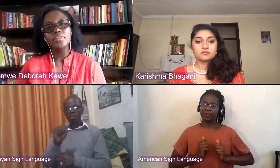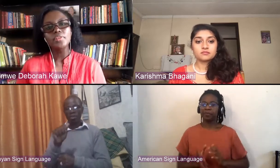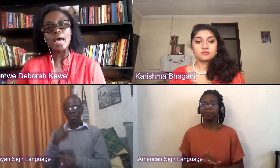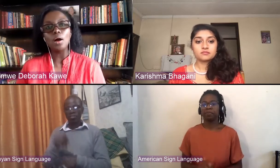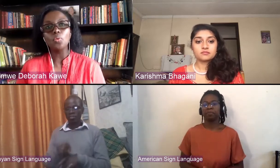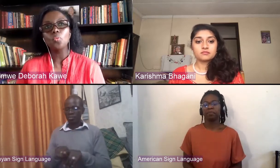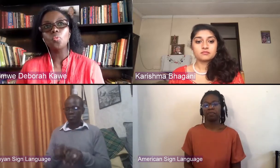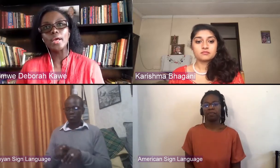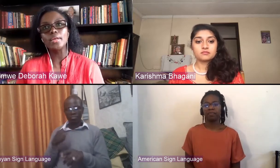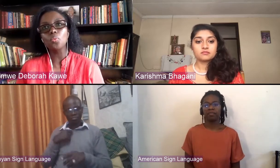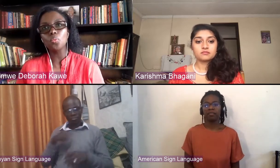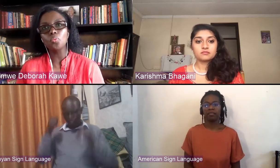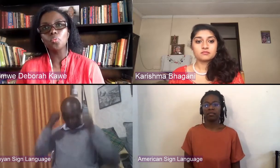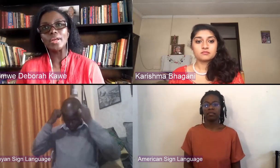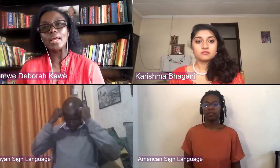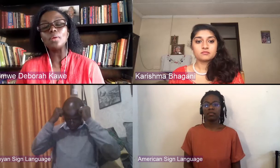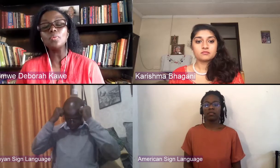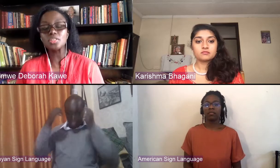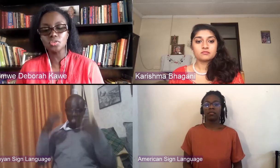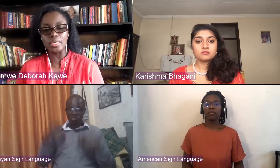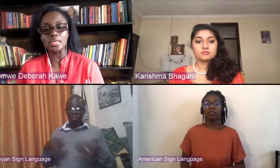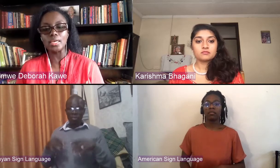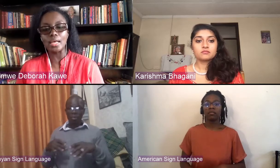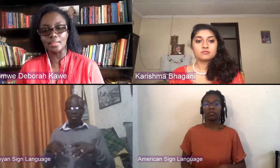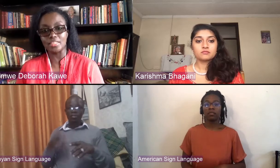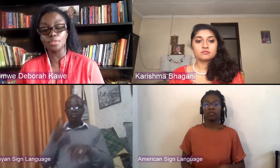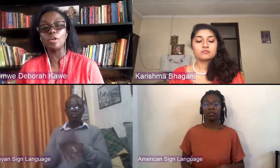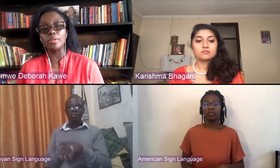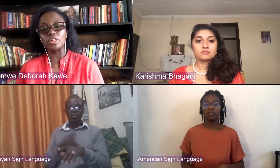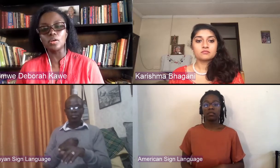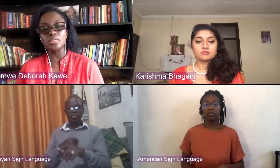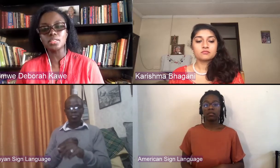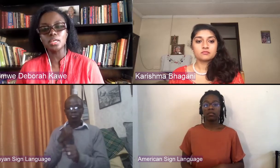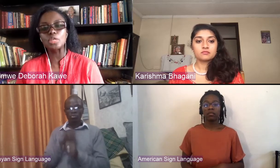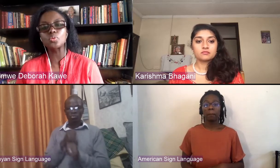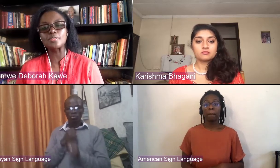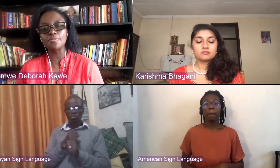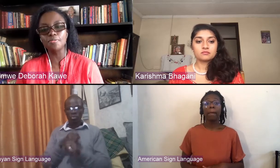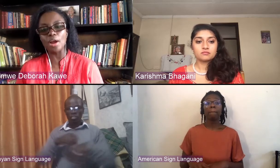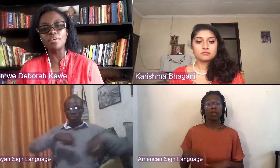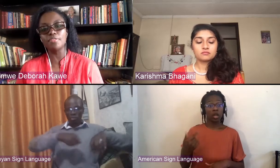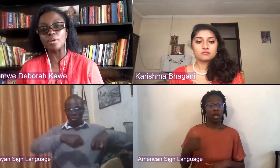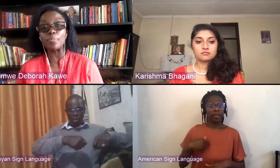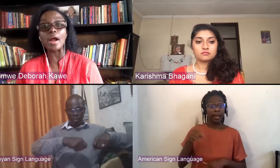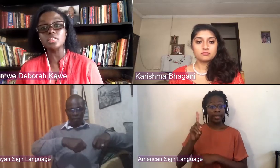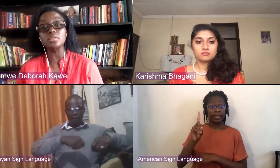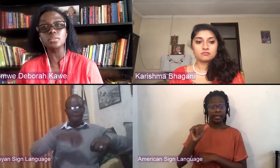Now when I was doing the diploma course, it was very, very practical